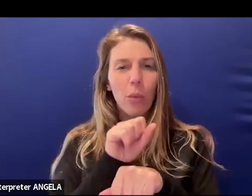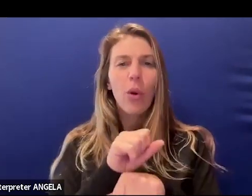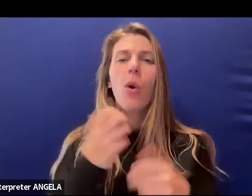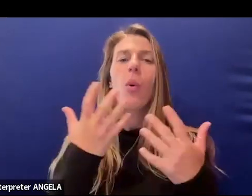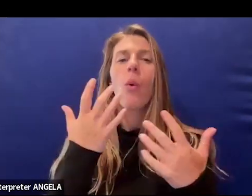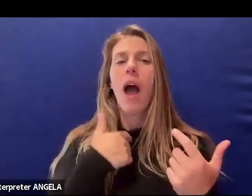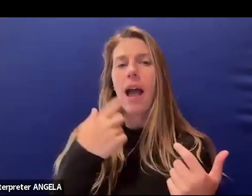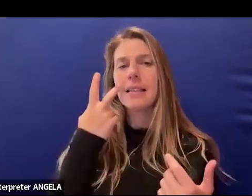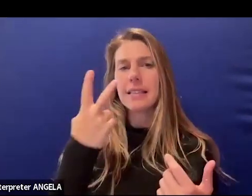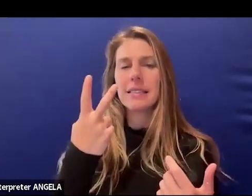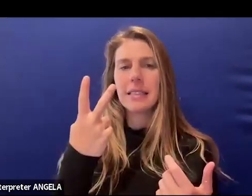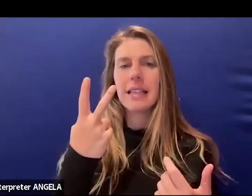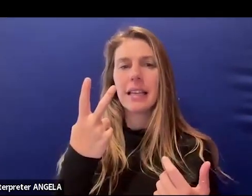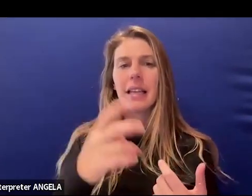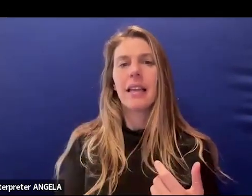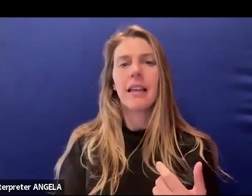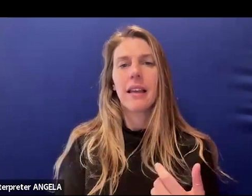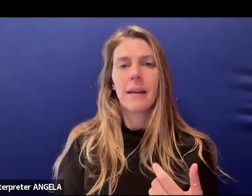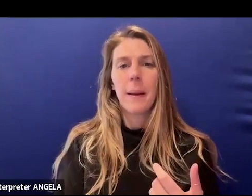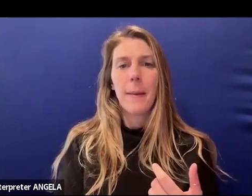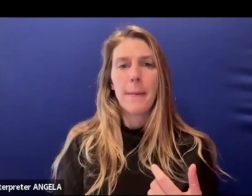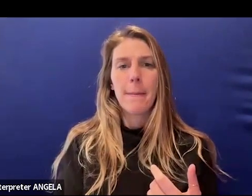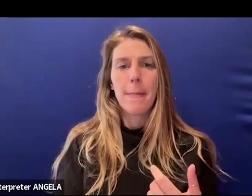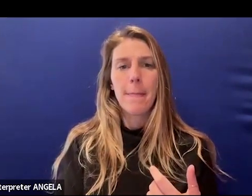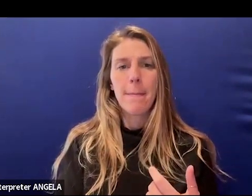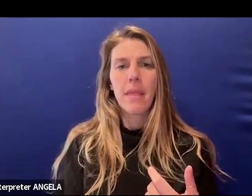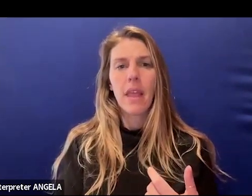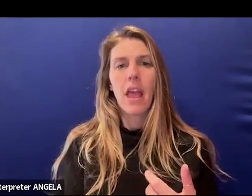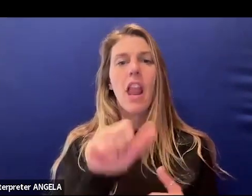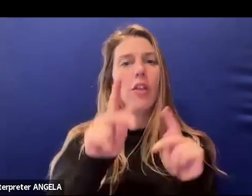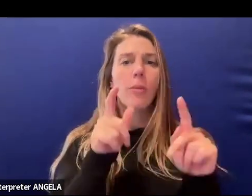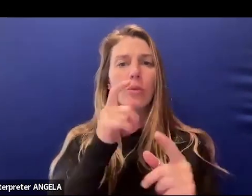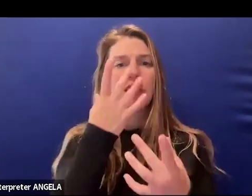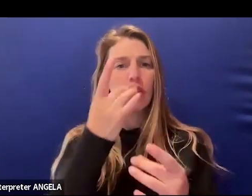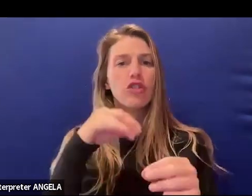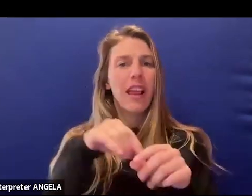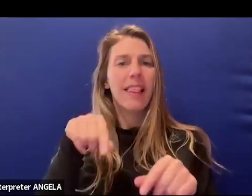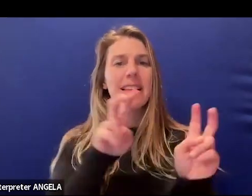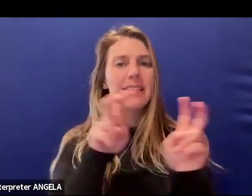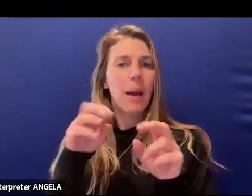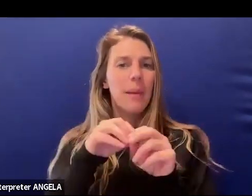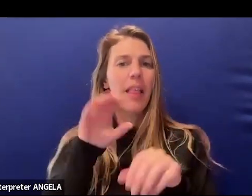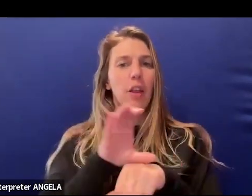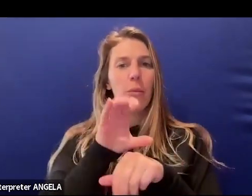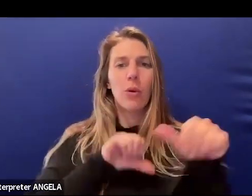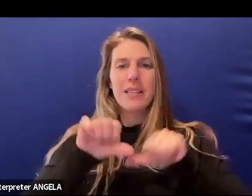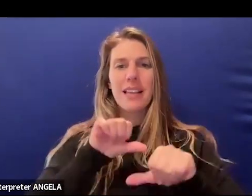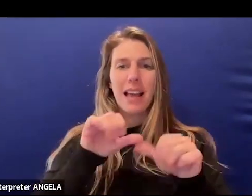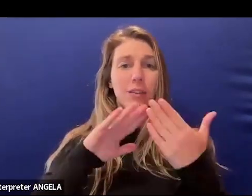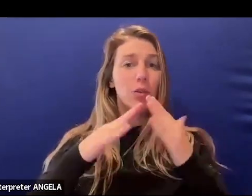and then things that I see that we're engaged in AccessComputing, but also that other folks interested in these topics are engaged in the computer science community.